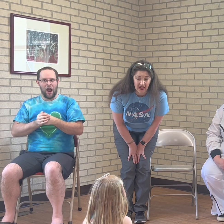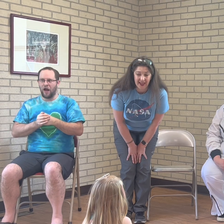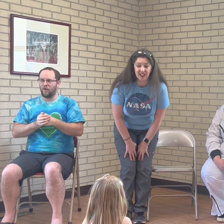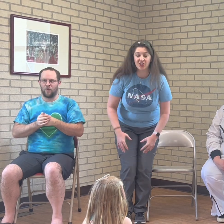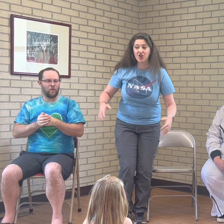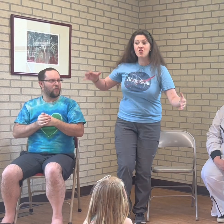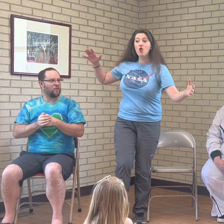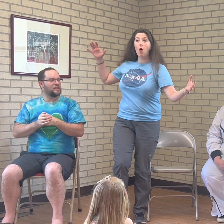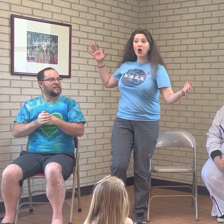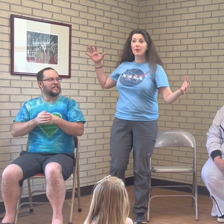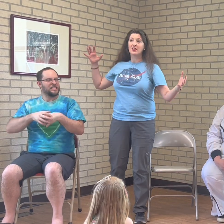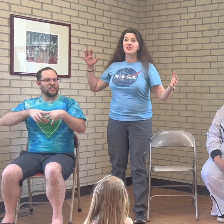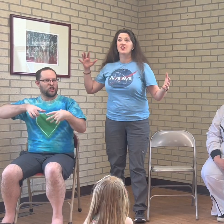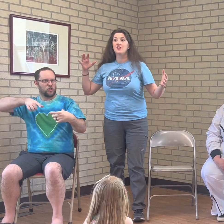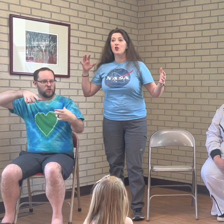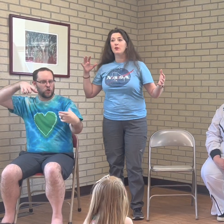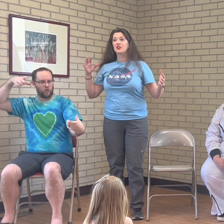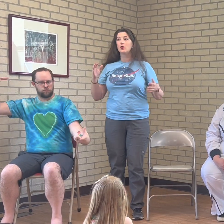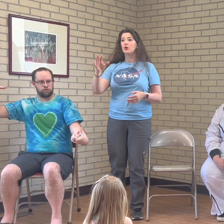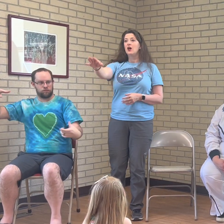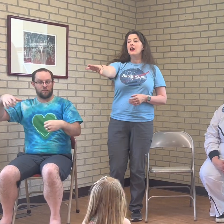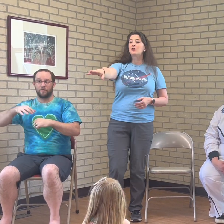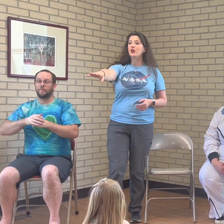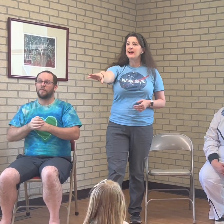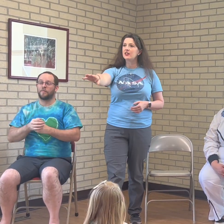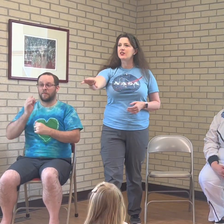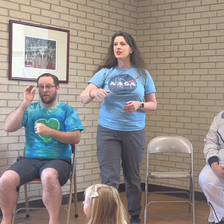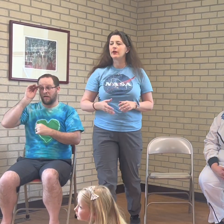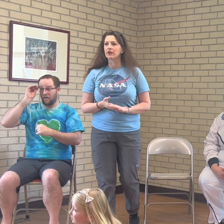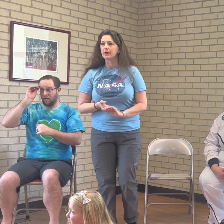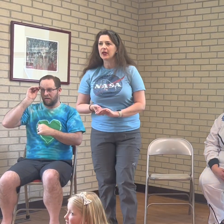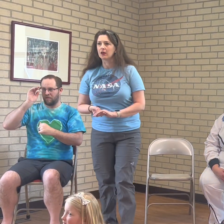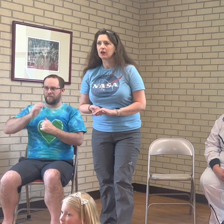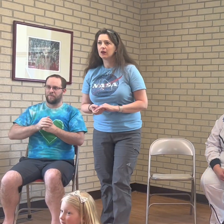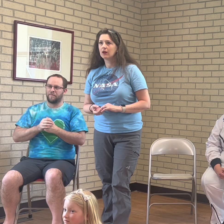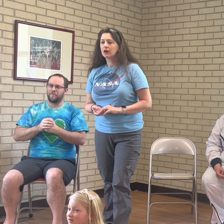Dr. Shannon: Jupiter is the biggest planet! It is enormous! Enormous! Oh, I'm sorry! I didn't see you here in the pink!